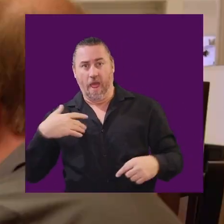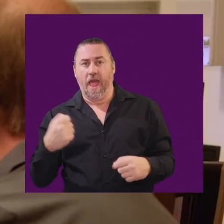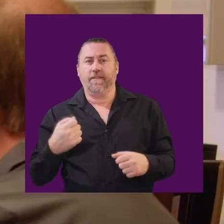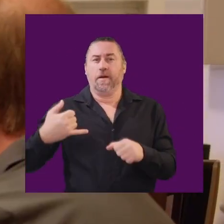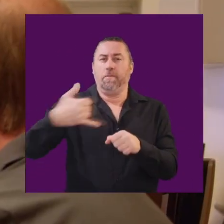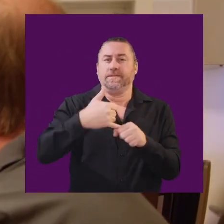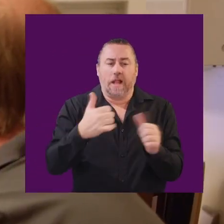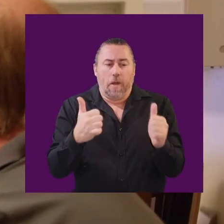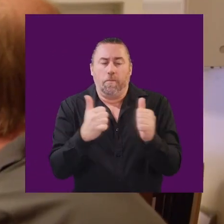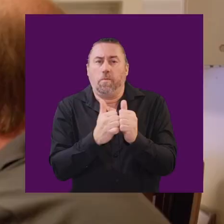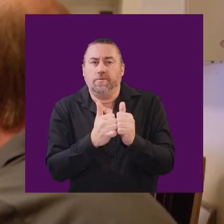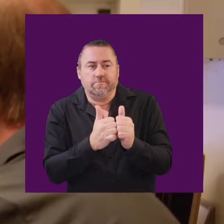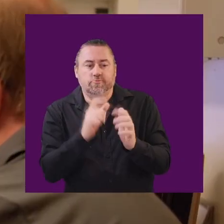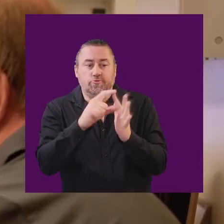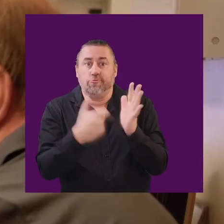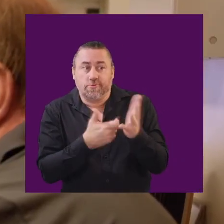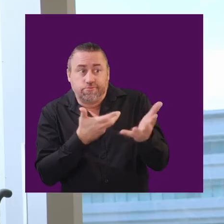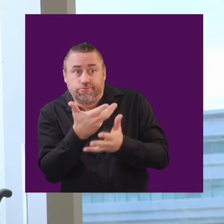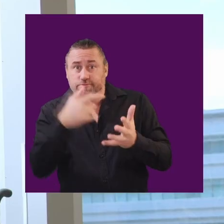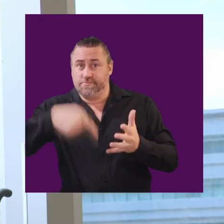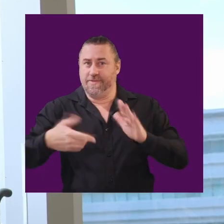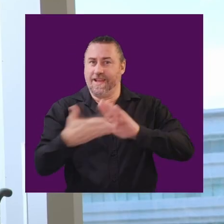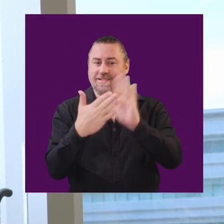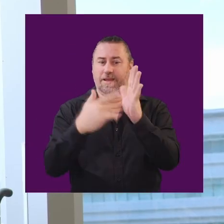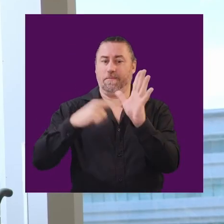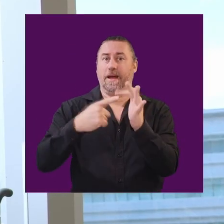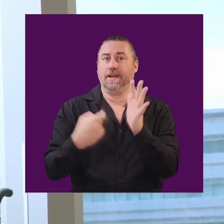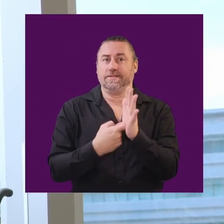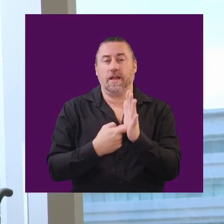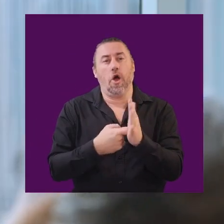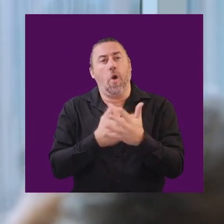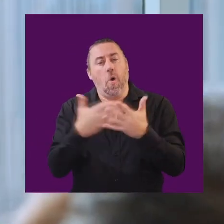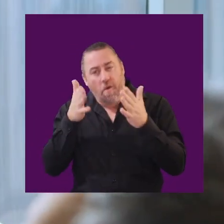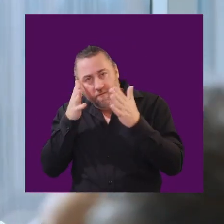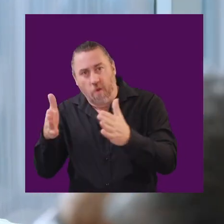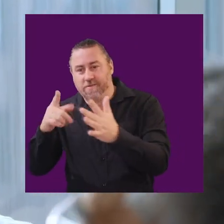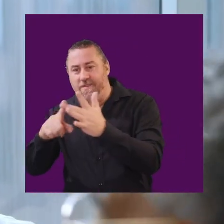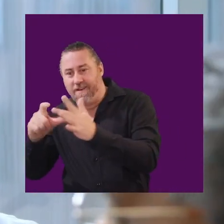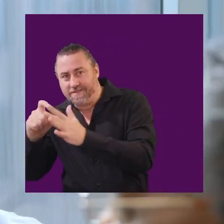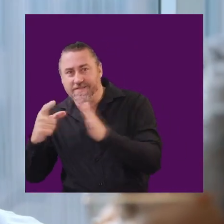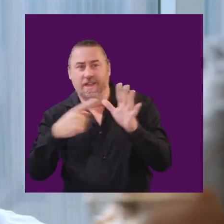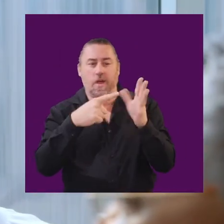outpatient clinic at the Mater. Exclusively for people with intellectual disability and autistic